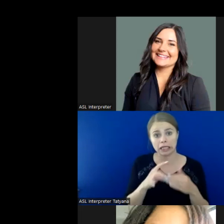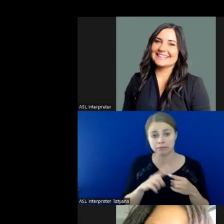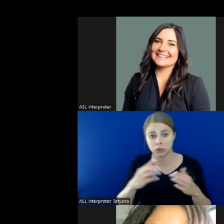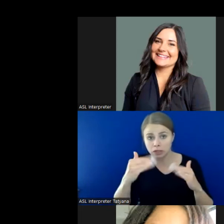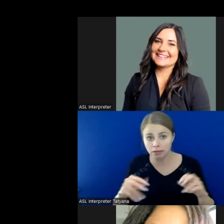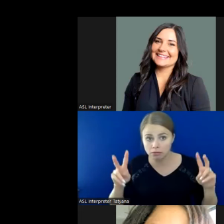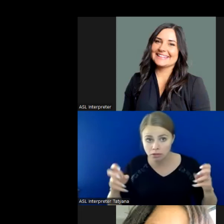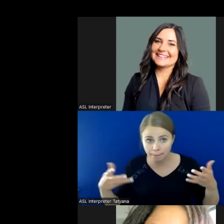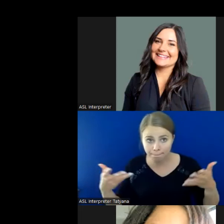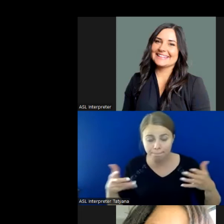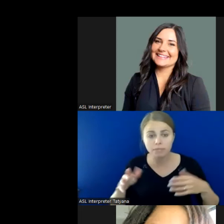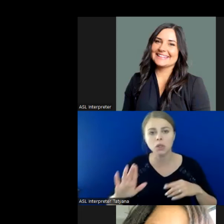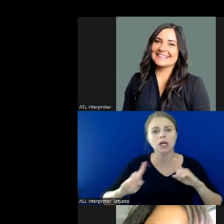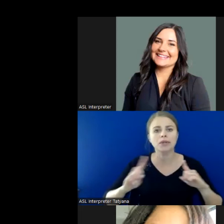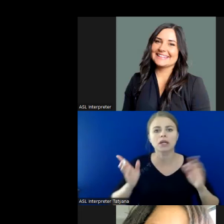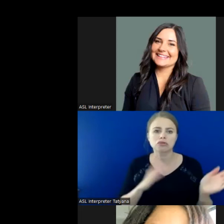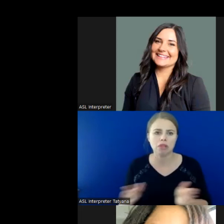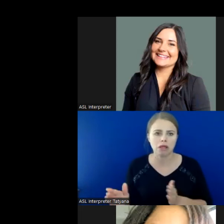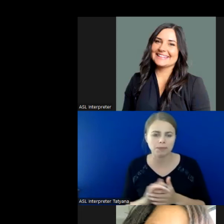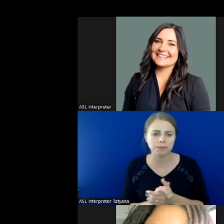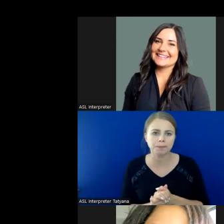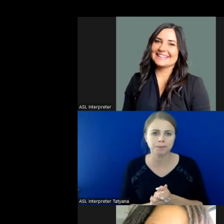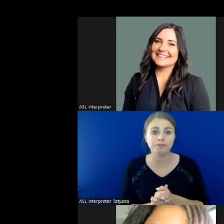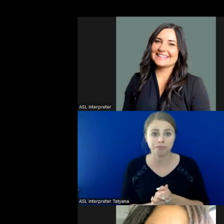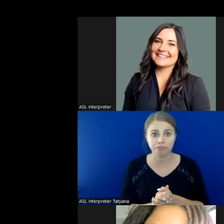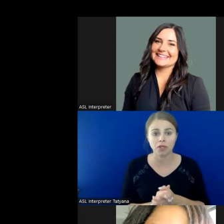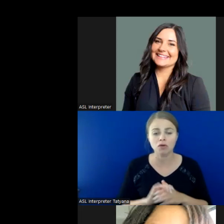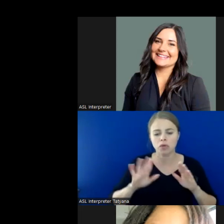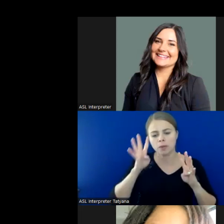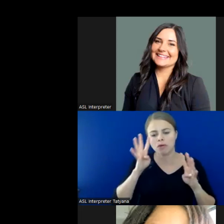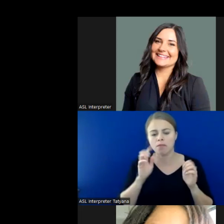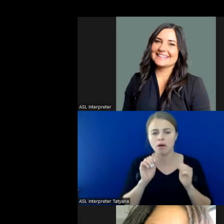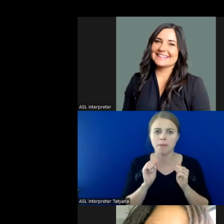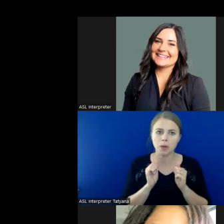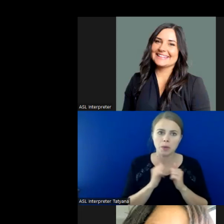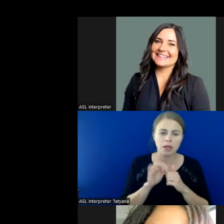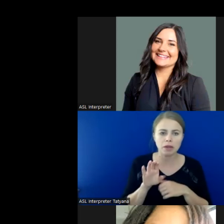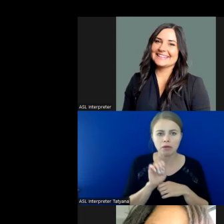which is your communication plan. So, it's really great to come up with your Equally Effective Alternate Access Plan.